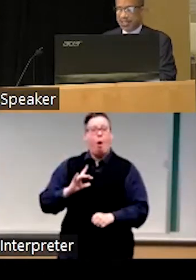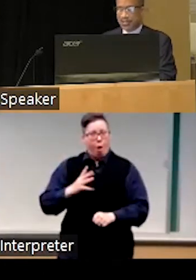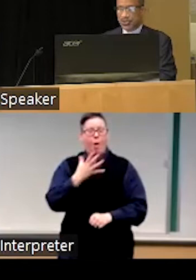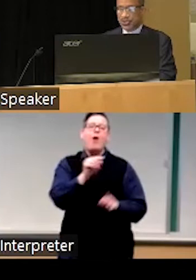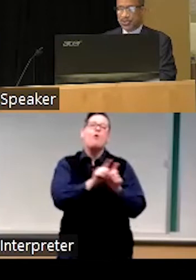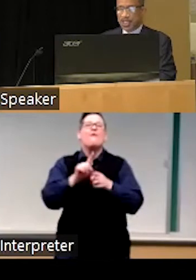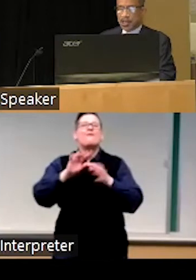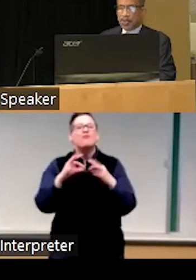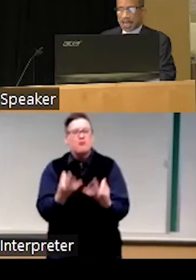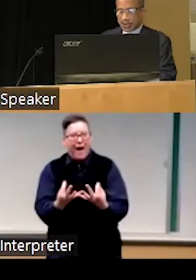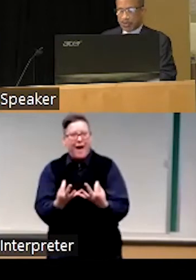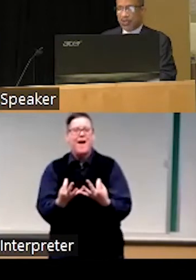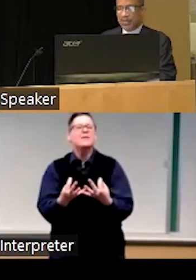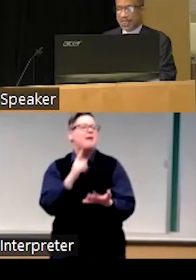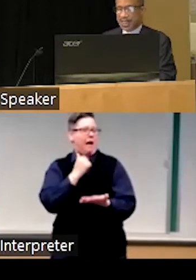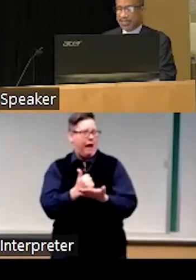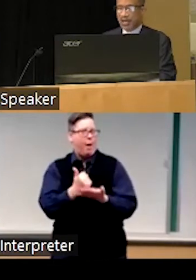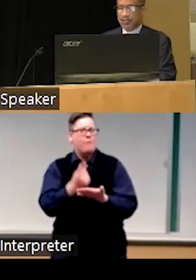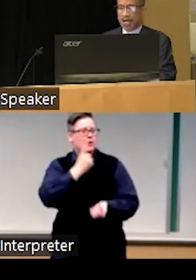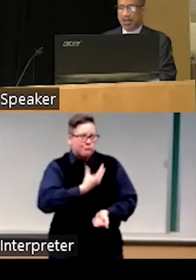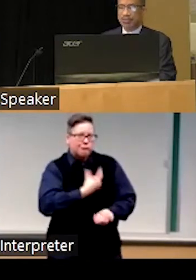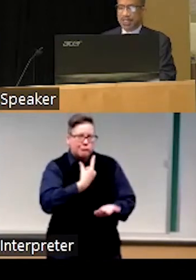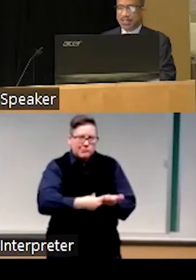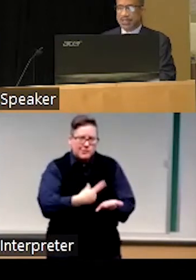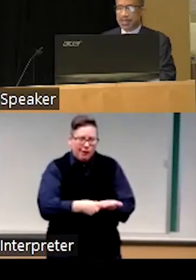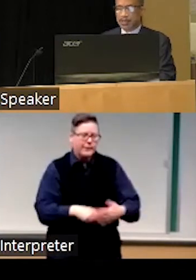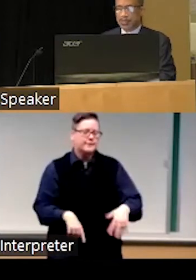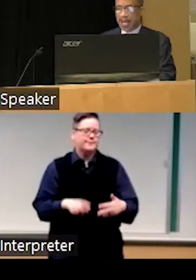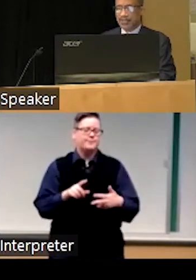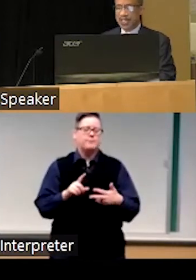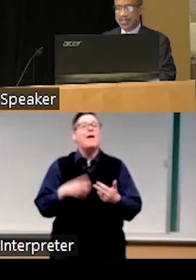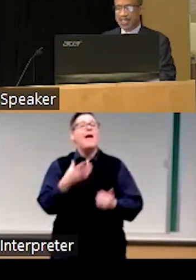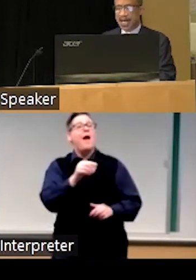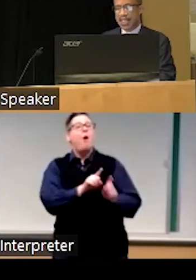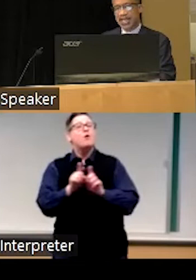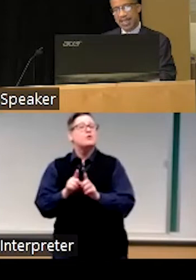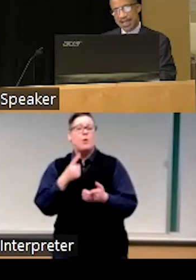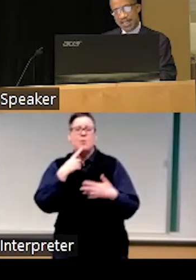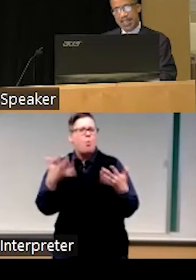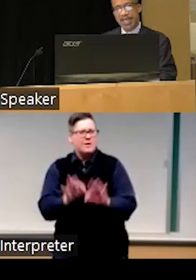his issues but the other important thing that he talked about was having a society and in his